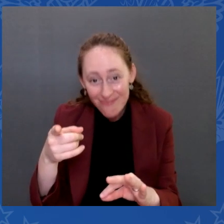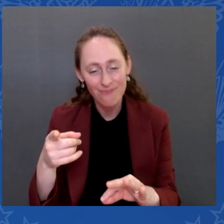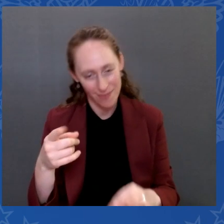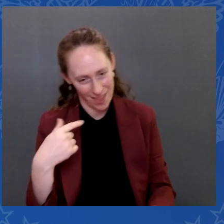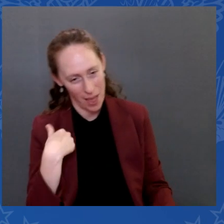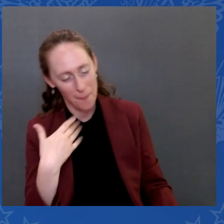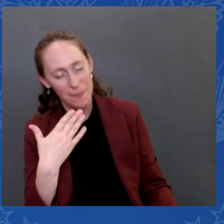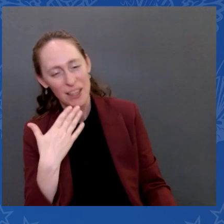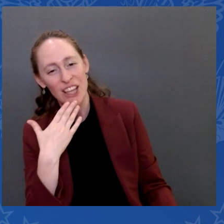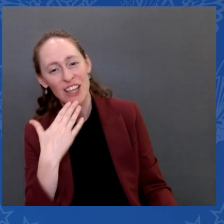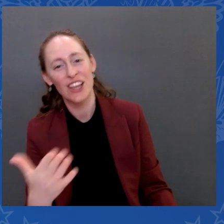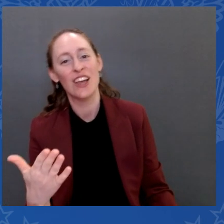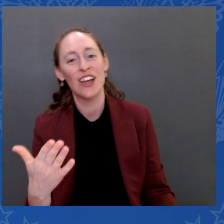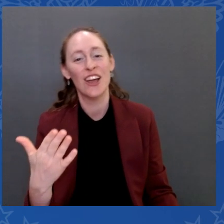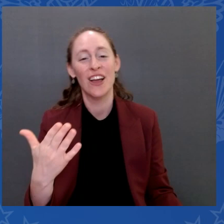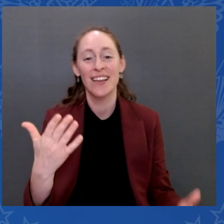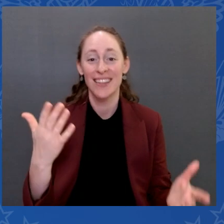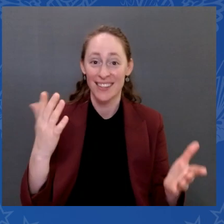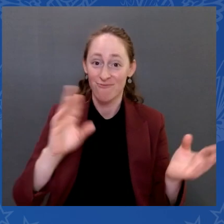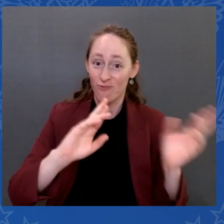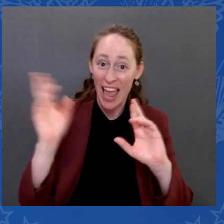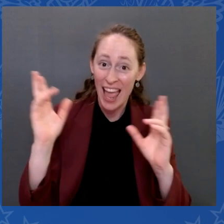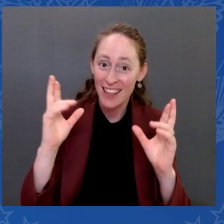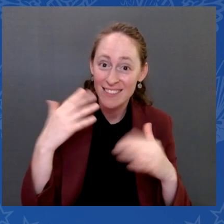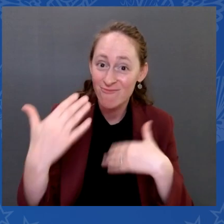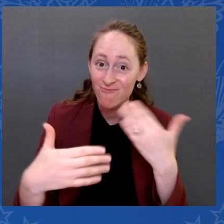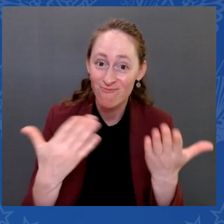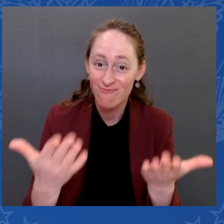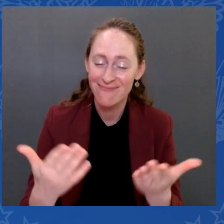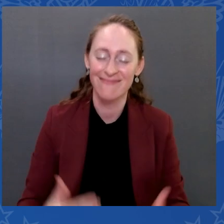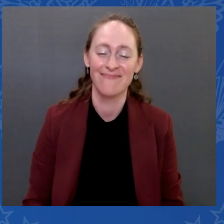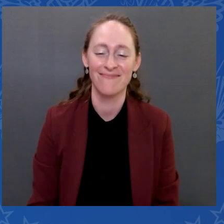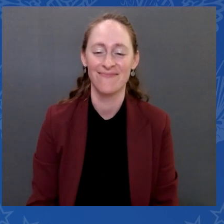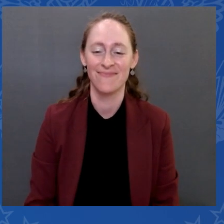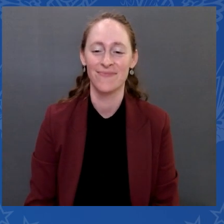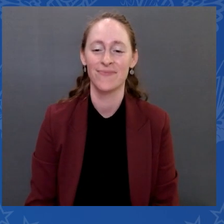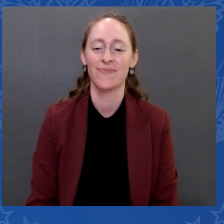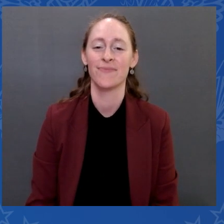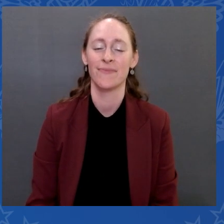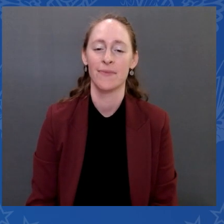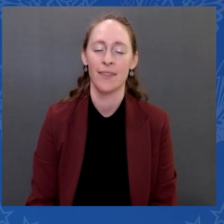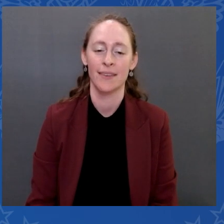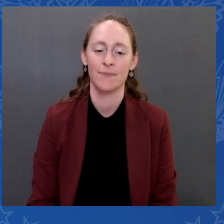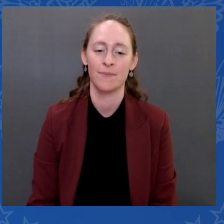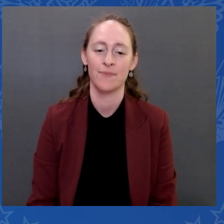The President: Okay, here I go. Thank you all for joining me today for this important and timely discussion.